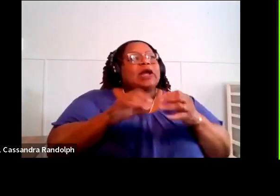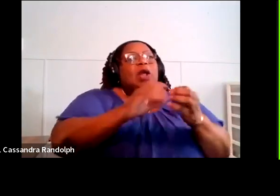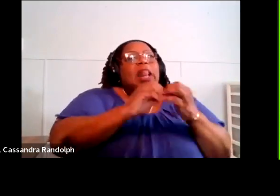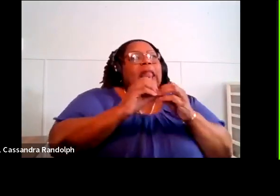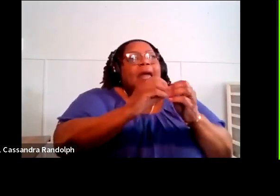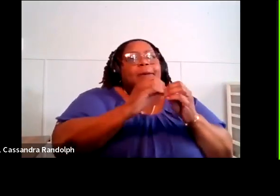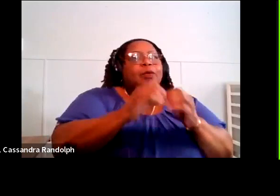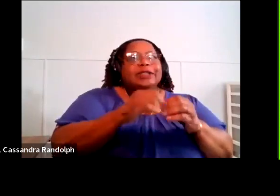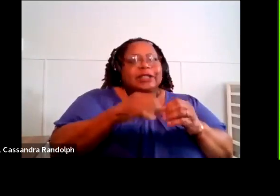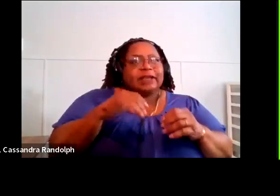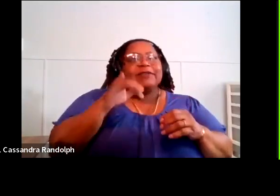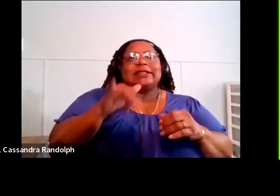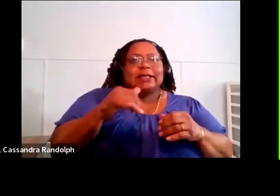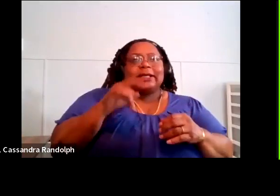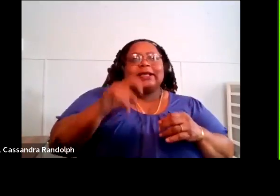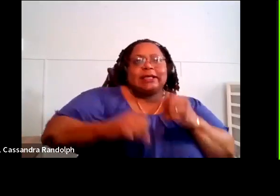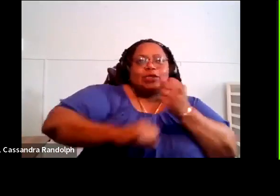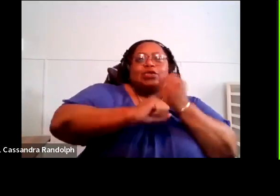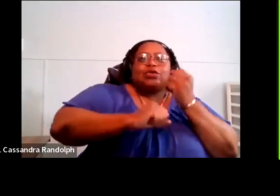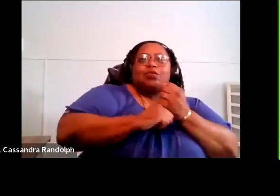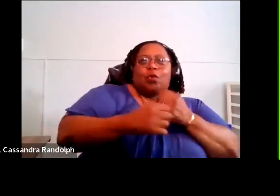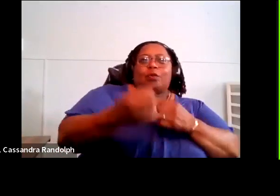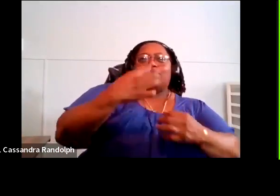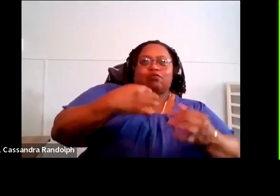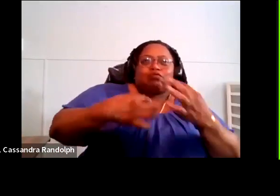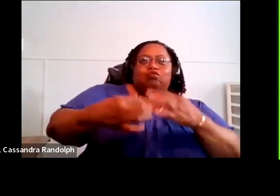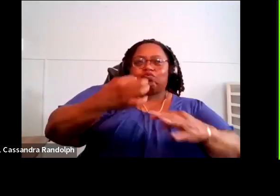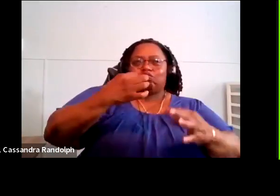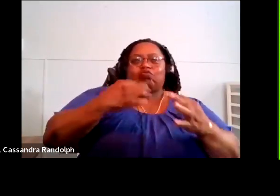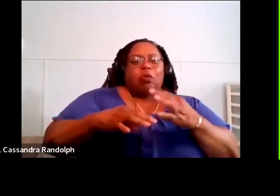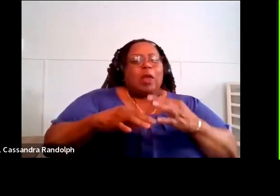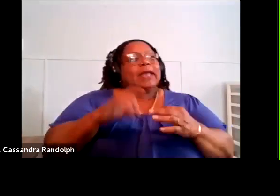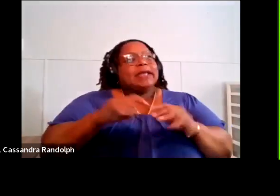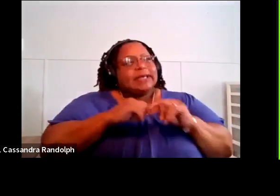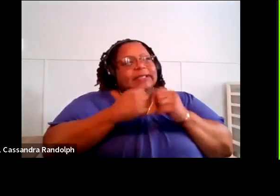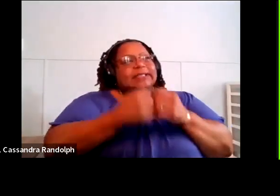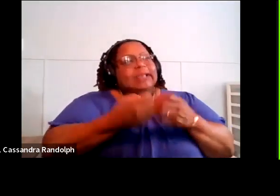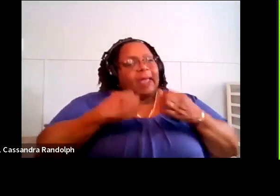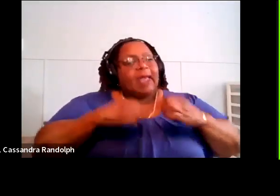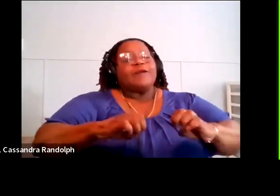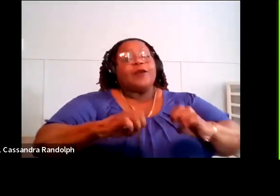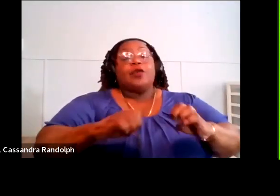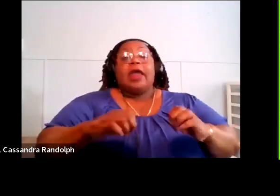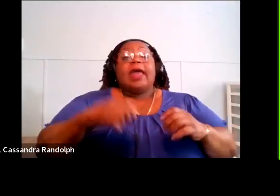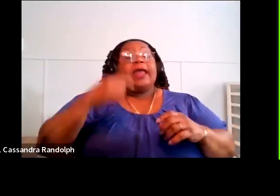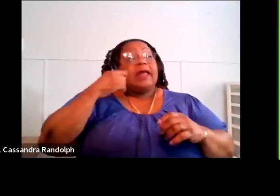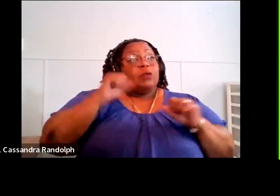the last for them to choose another woman I'm showing them that I'm not here and suddenly I'm the leader.